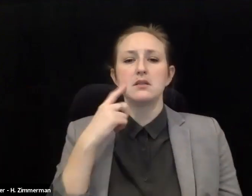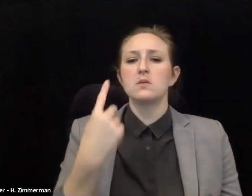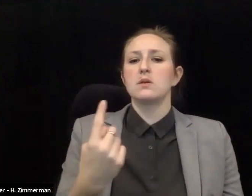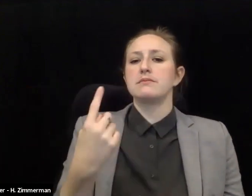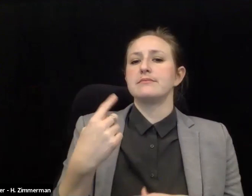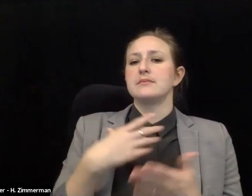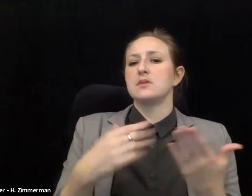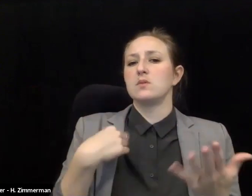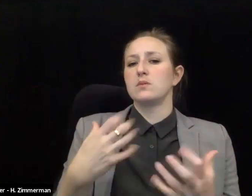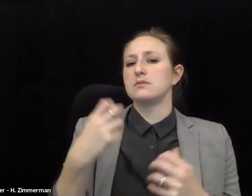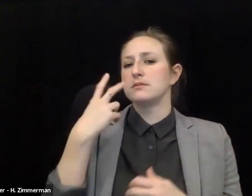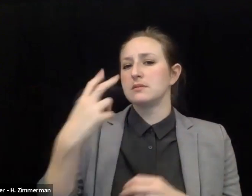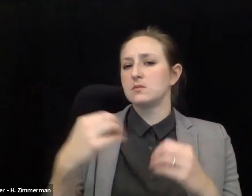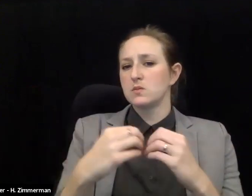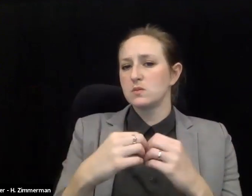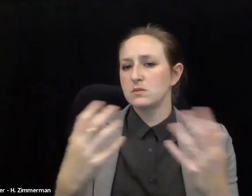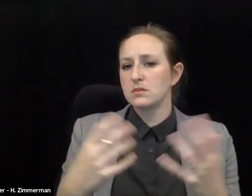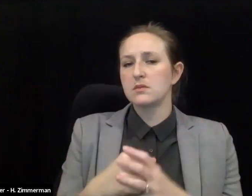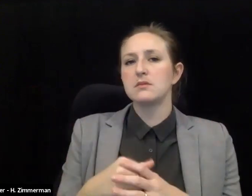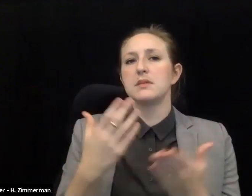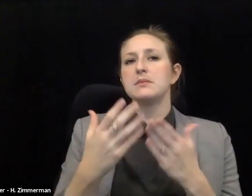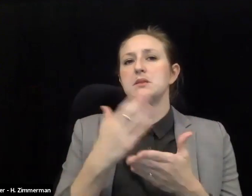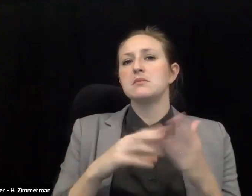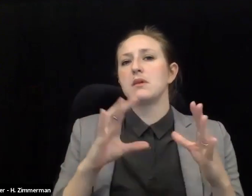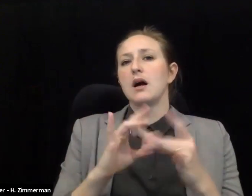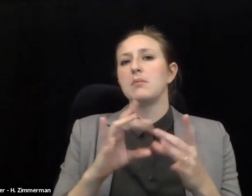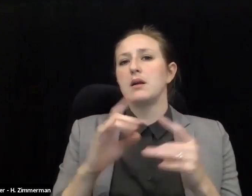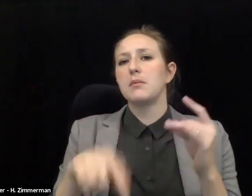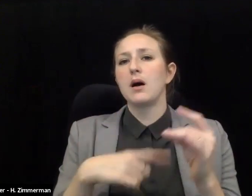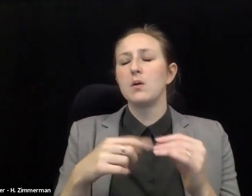see more of is also maybe some comments about making sure those applications